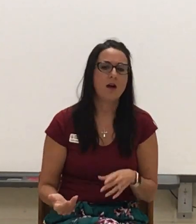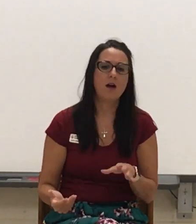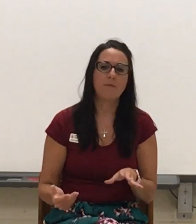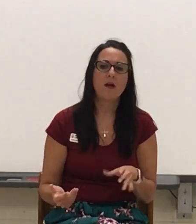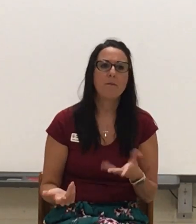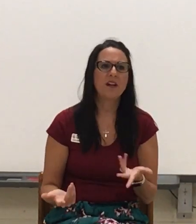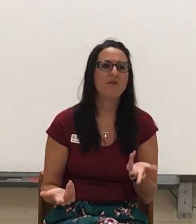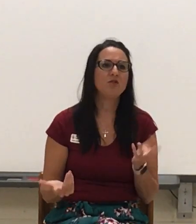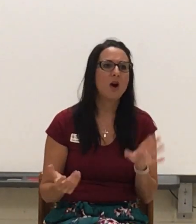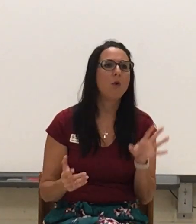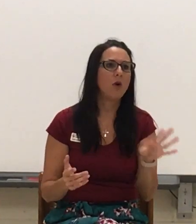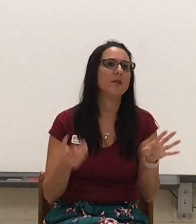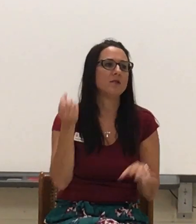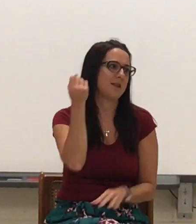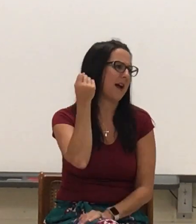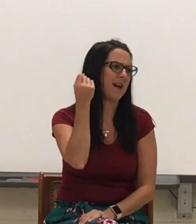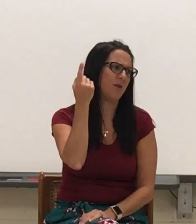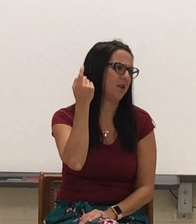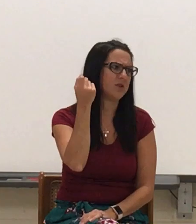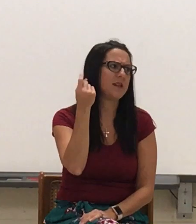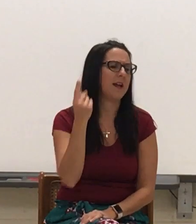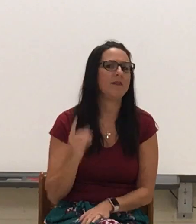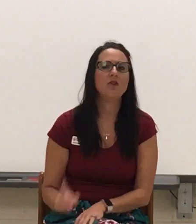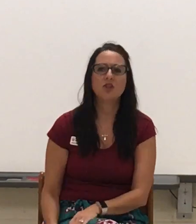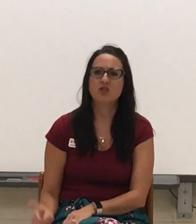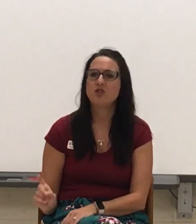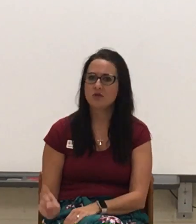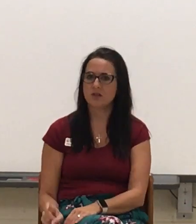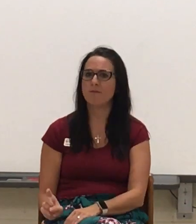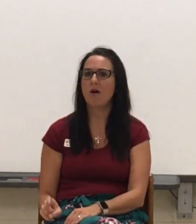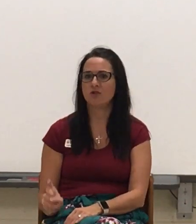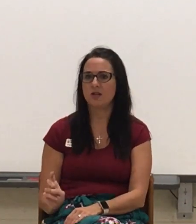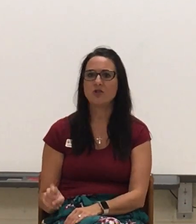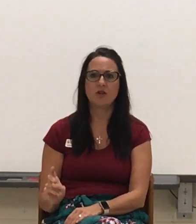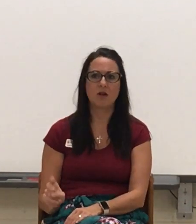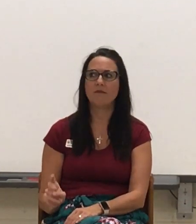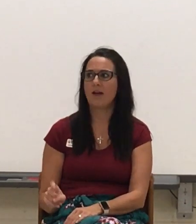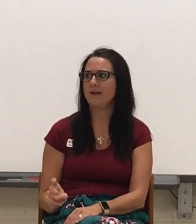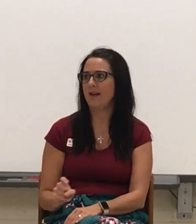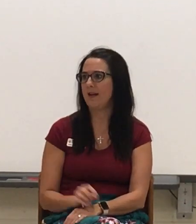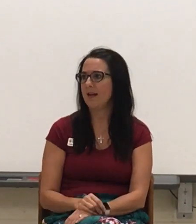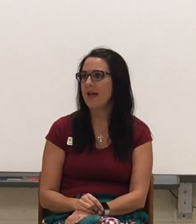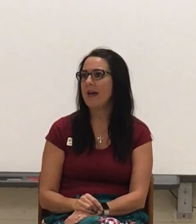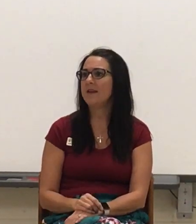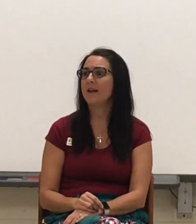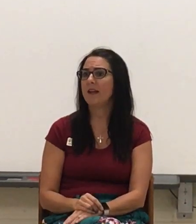Um.. but if you don't want to sign I don't understand then you can just use this small gesture, like need.